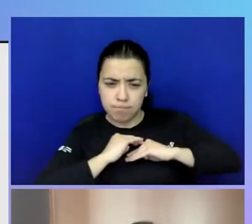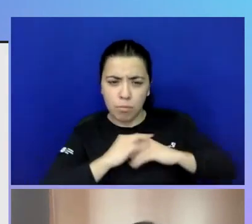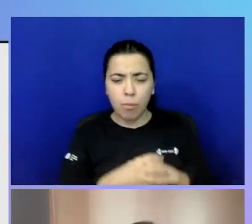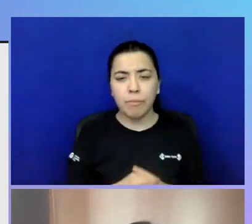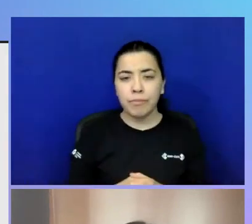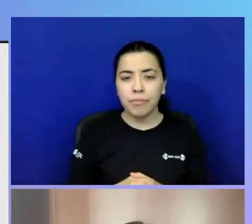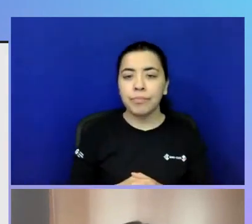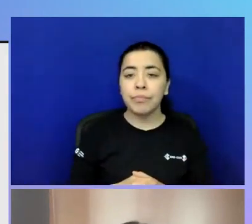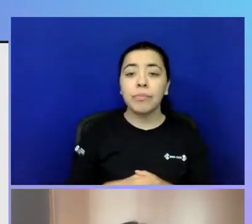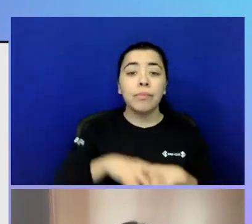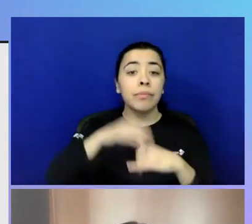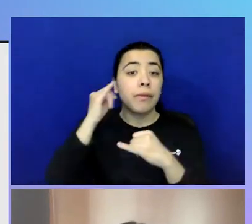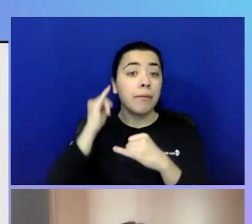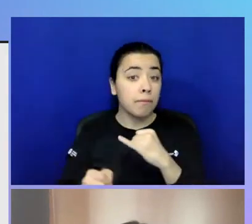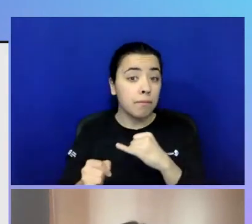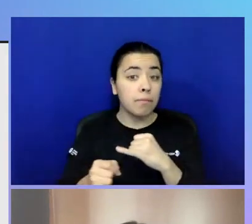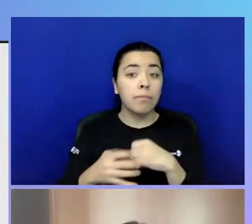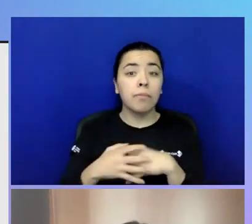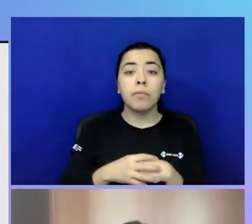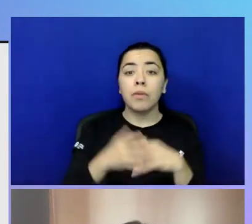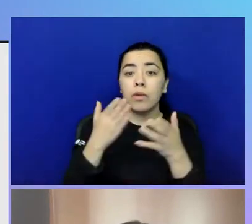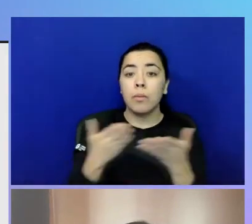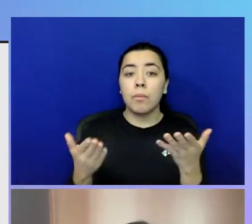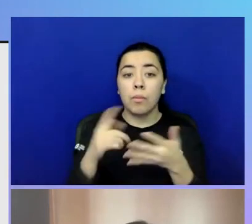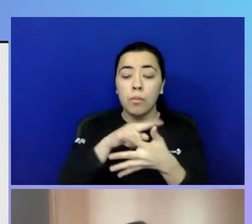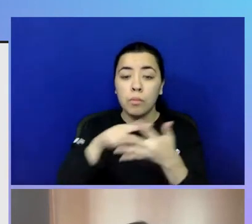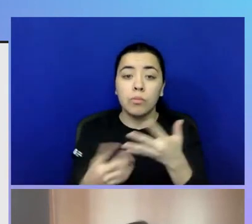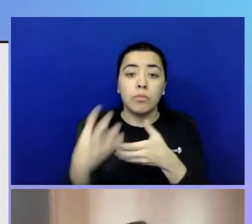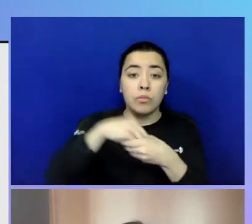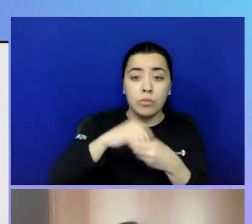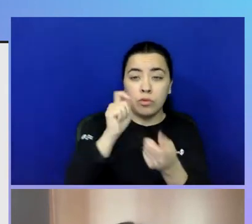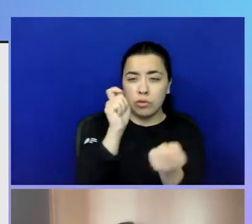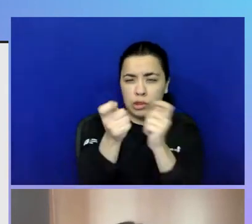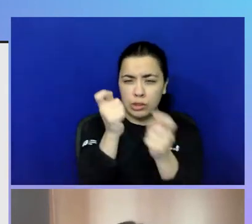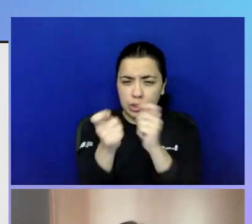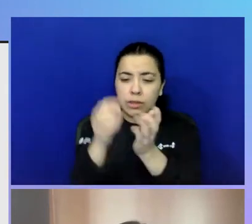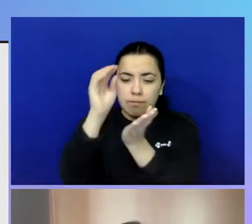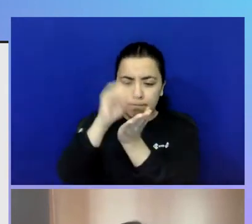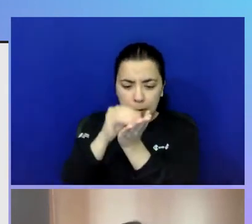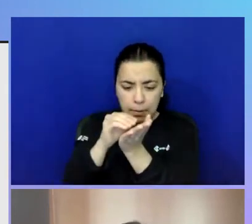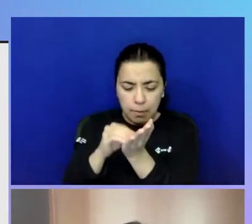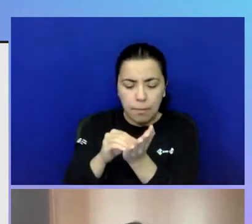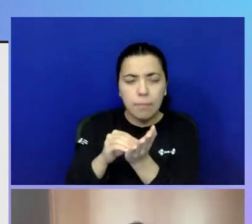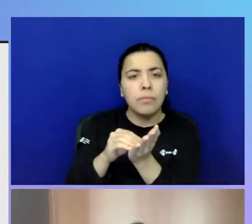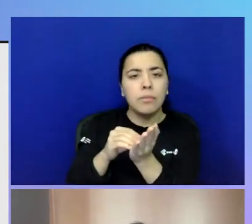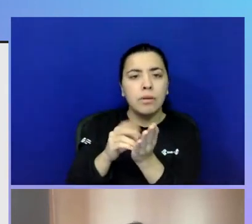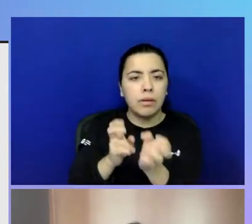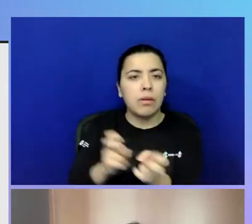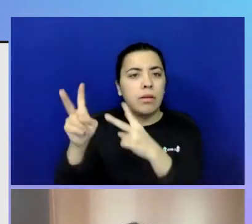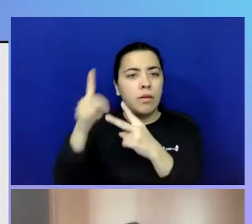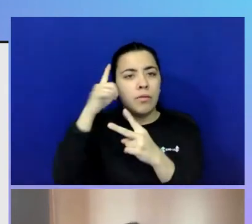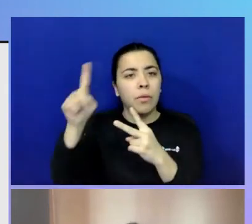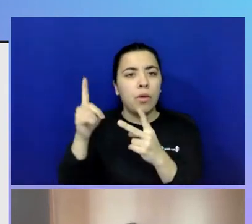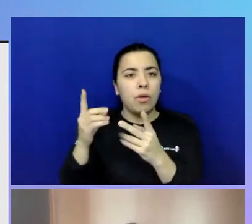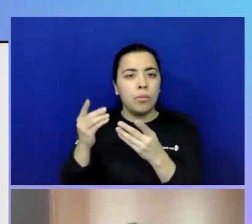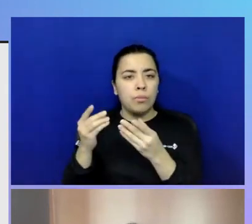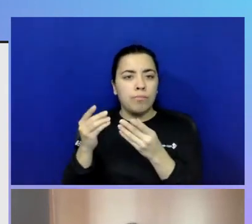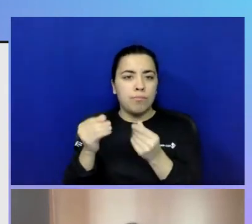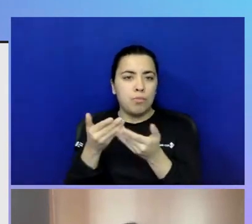the documentation within the design system for proper usage. So through this approach of migrating our components over to